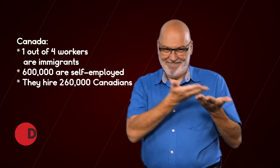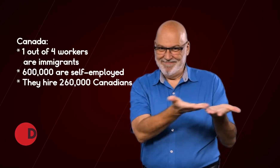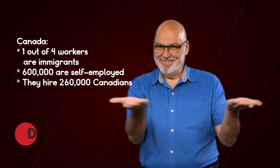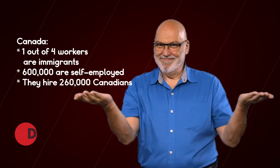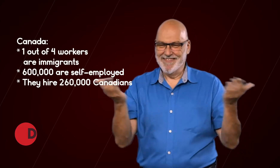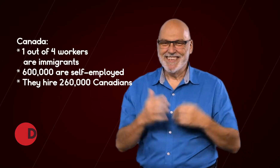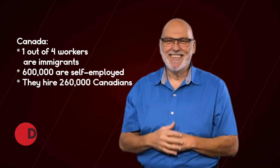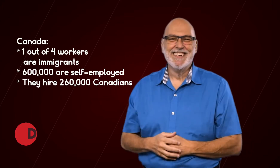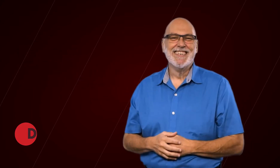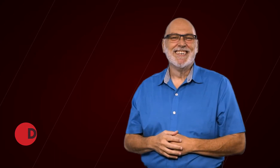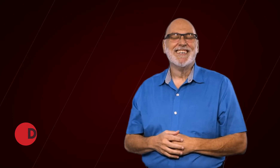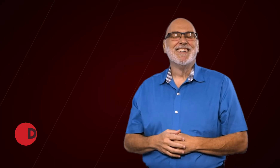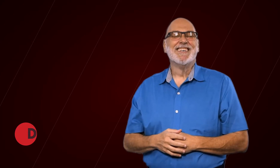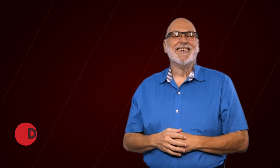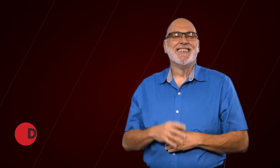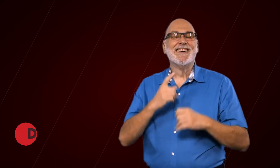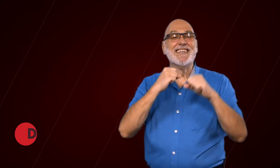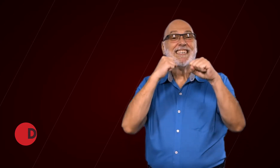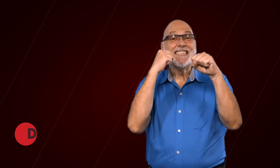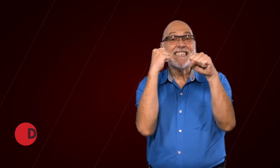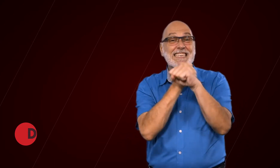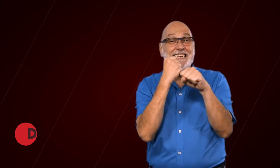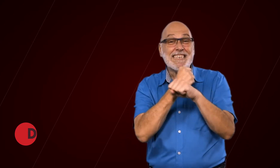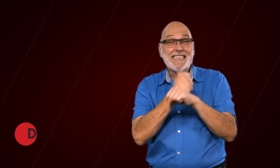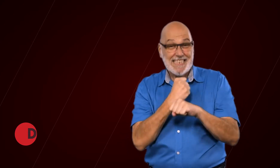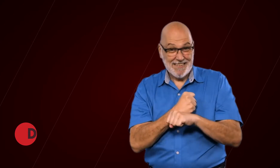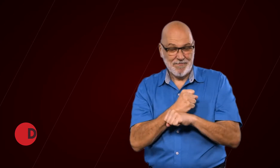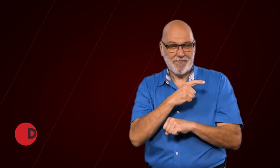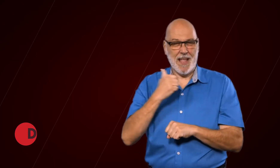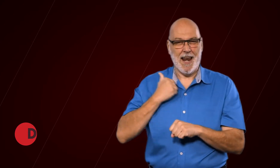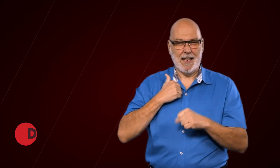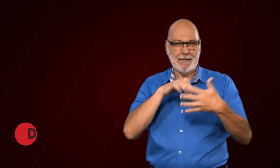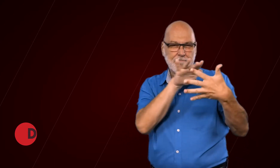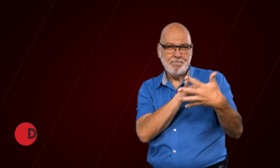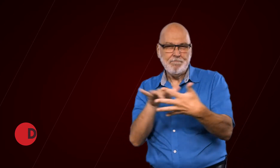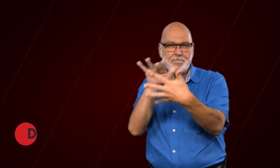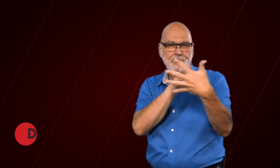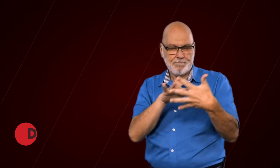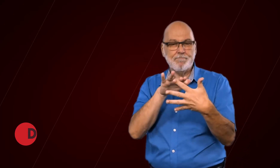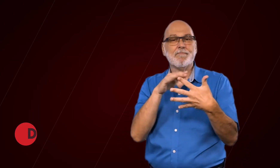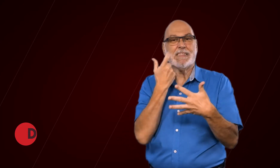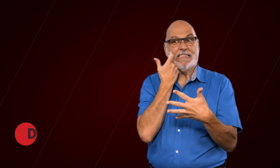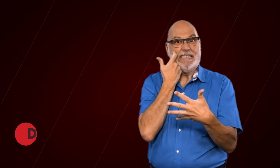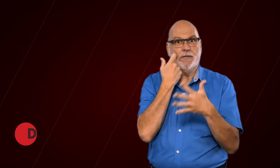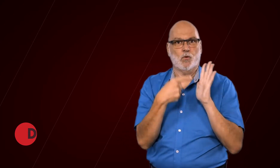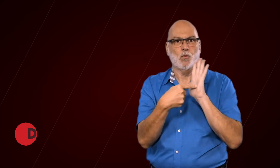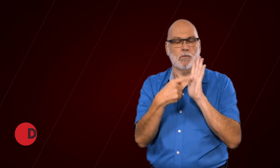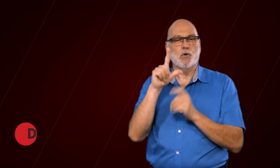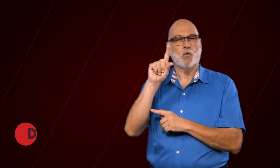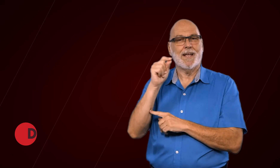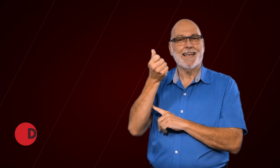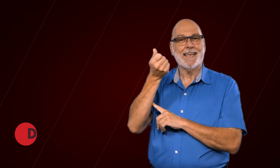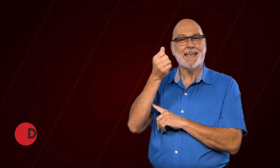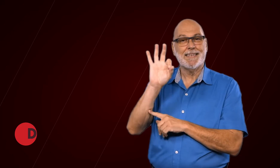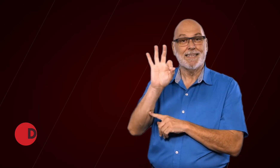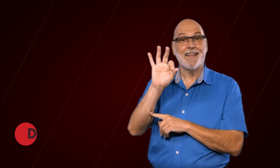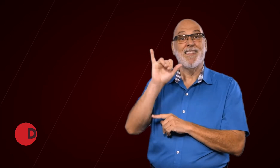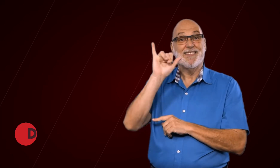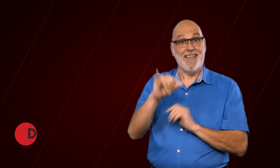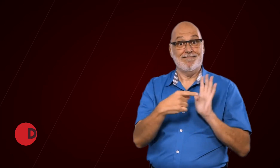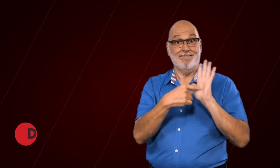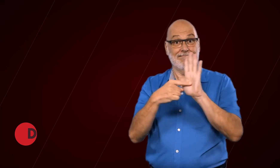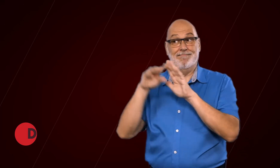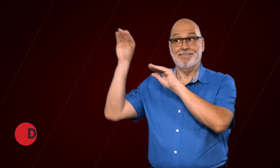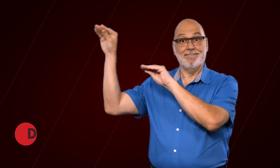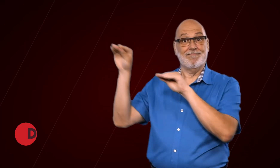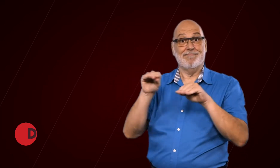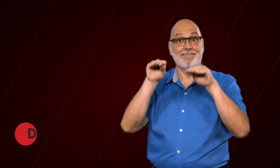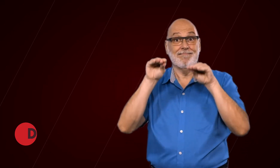A Statistics Canada study in 2019 showed that immigrants